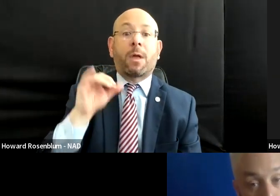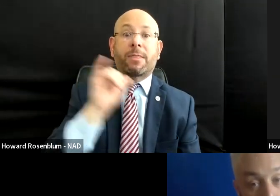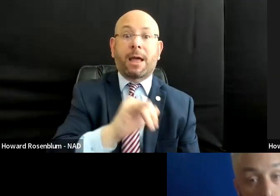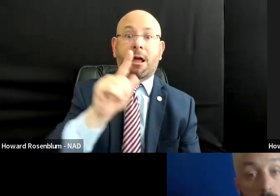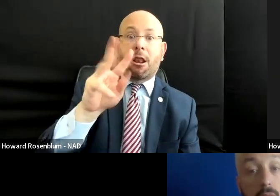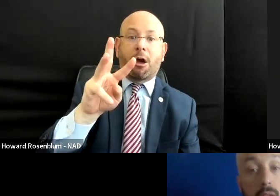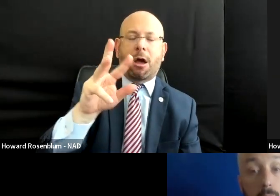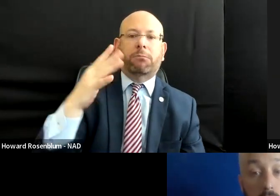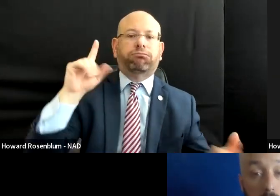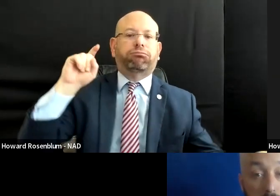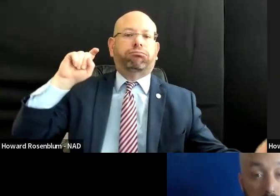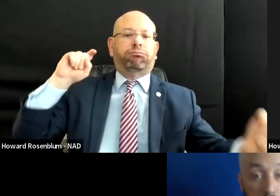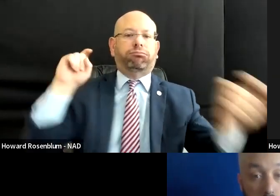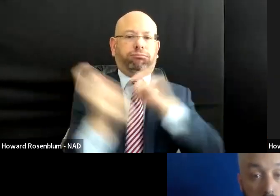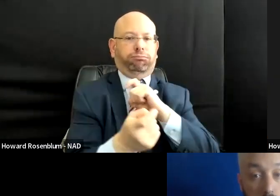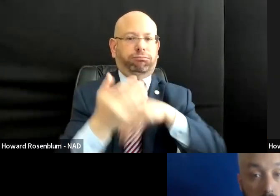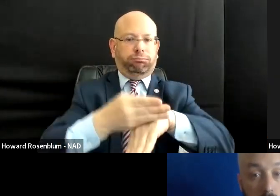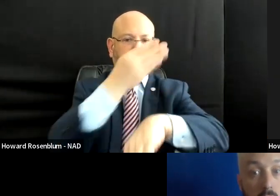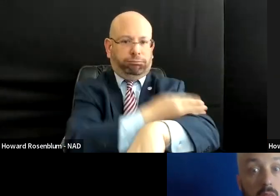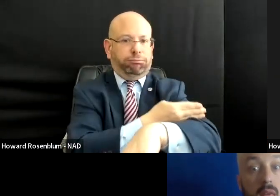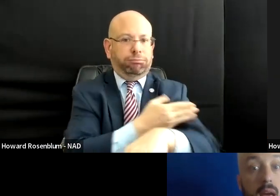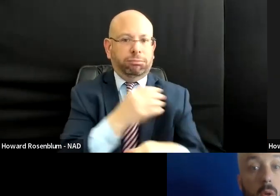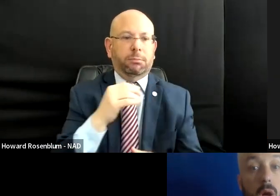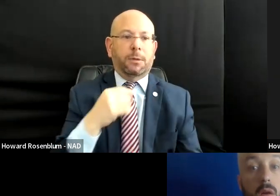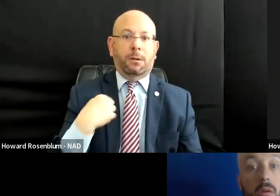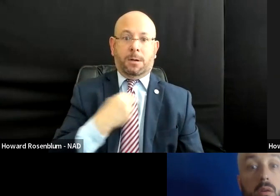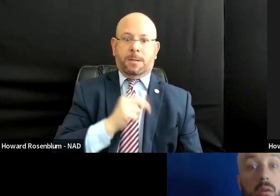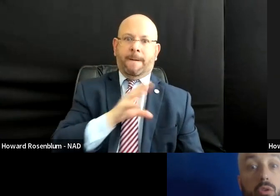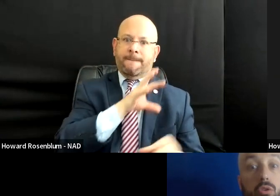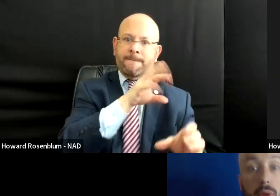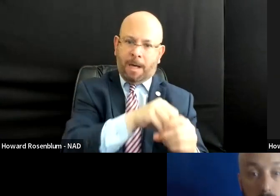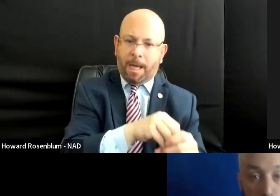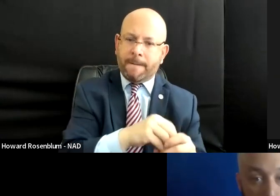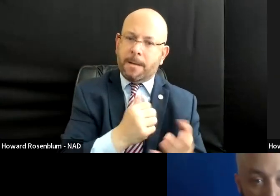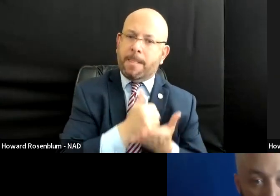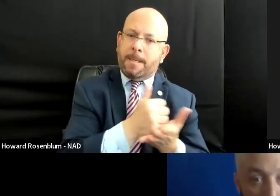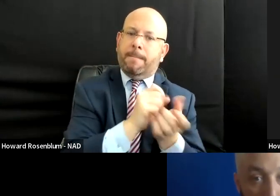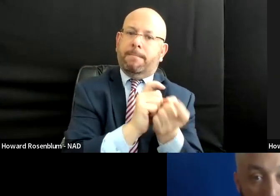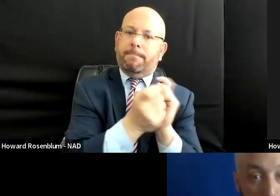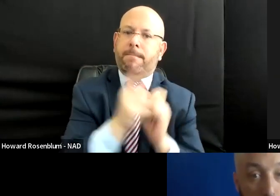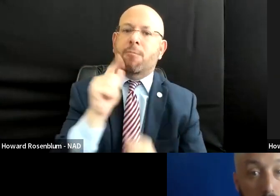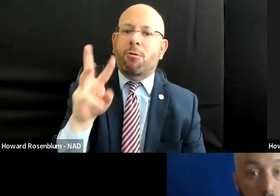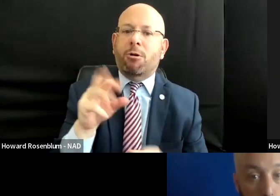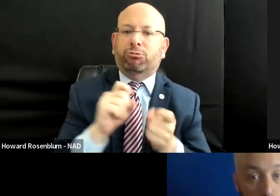movie, anything on television that is reshown on the Internet must provide the same captions on the television.